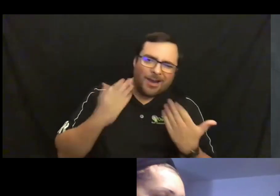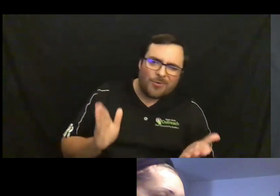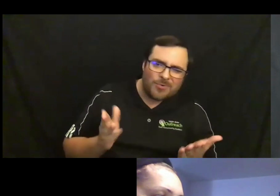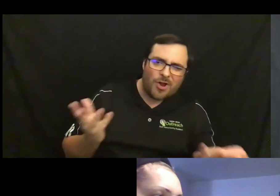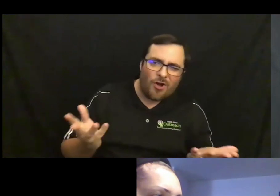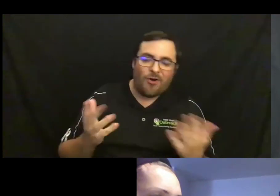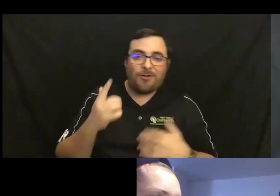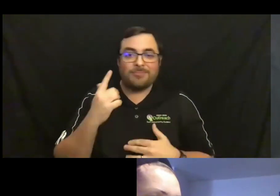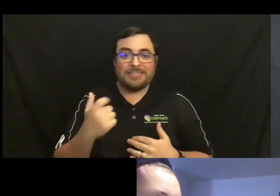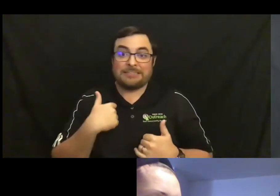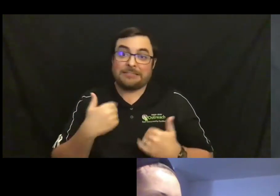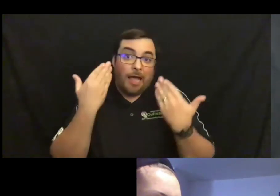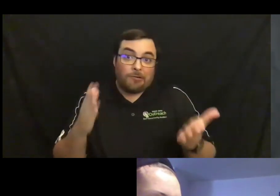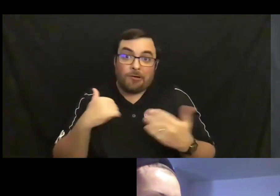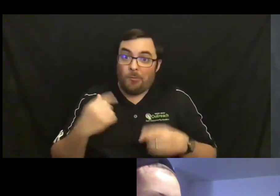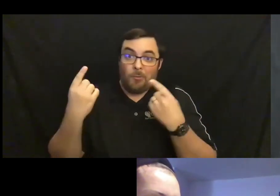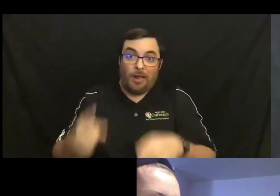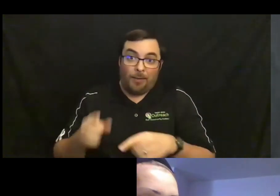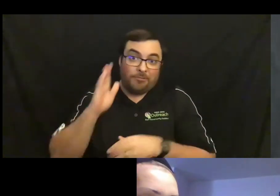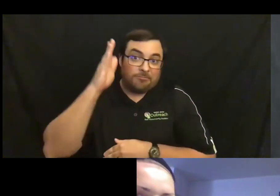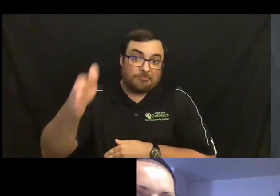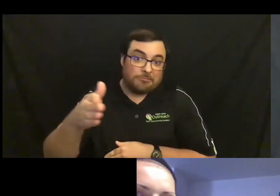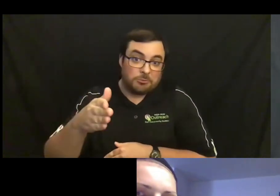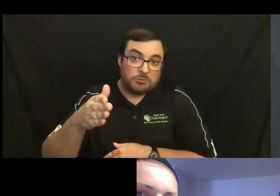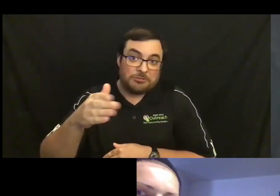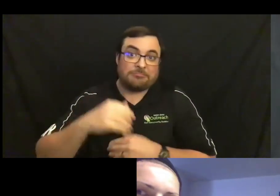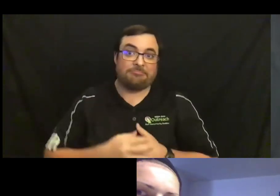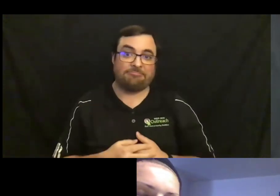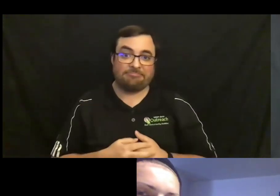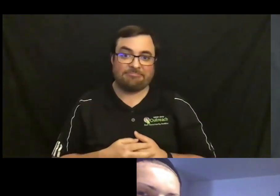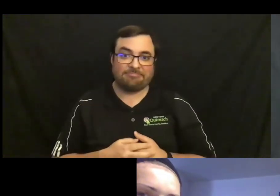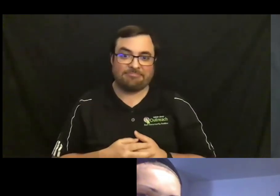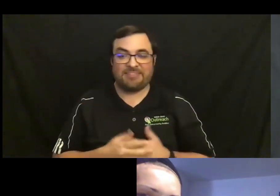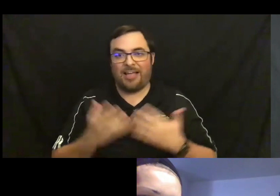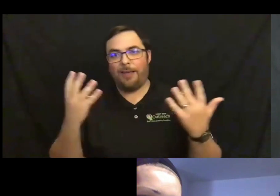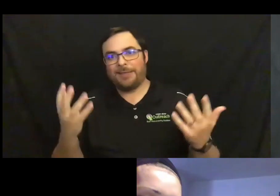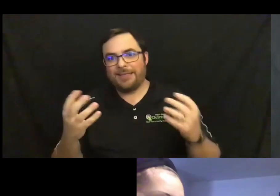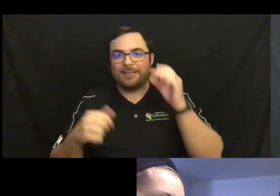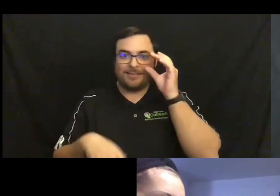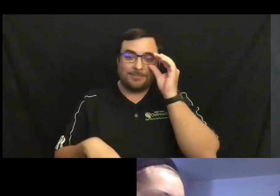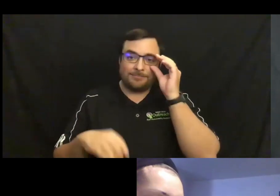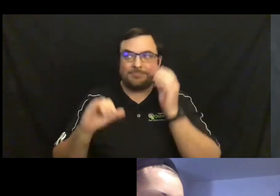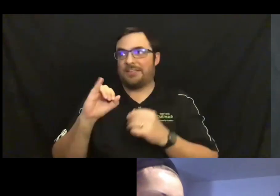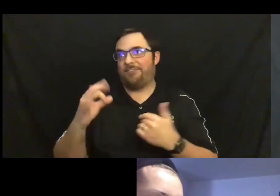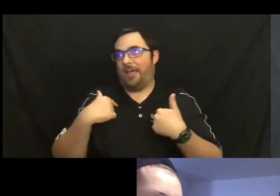know what's gonna happen. If, if I'll be a weatherman.